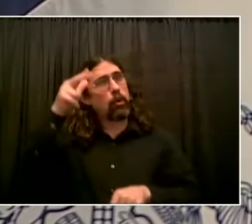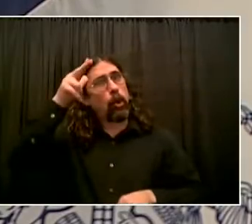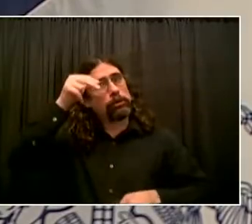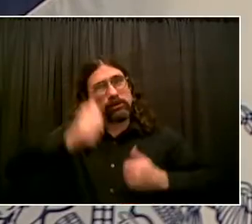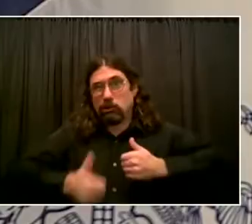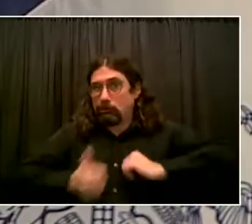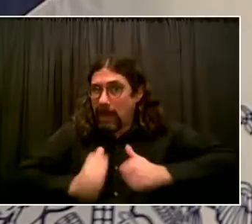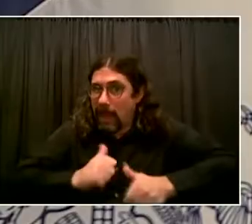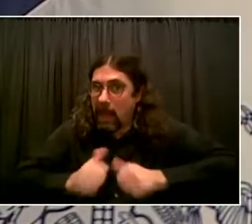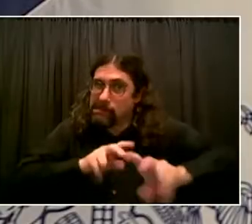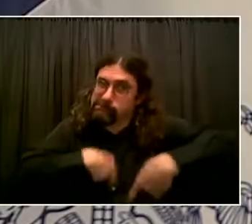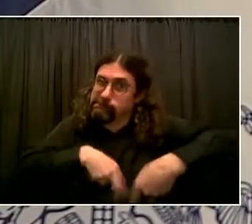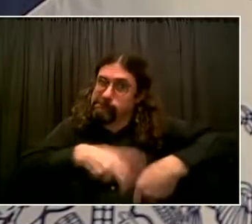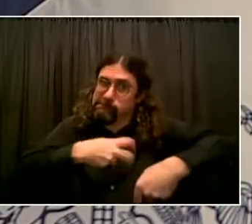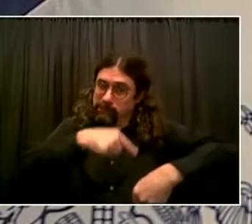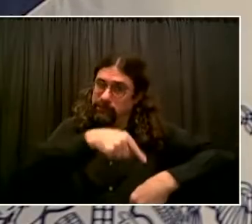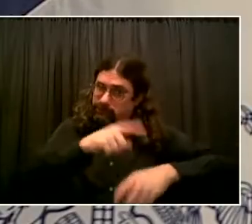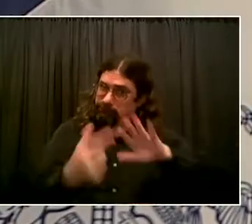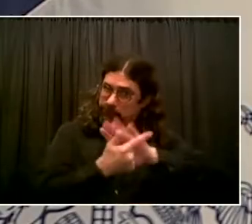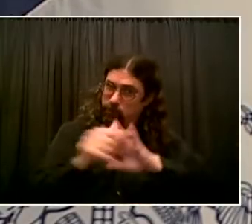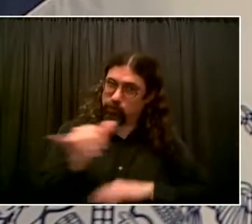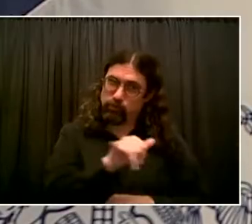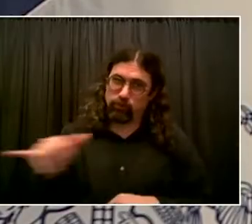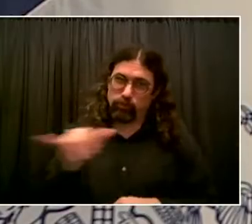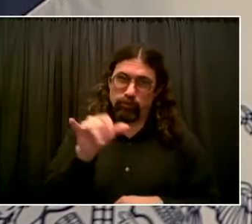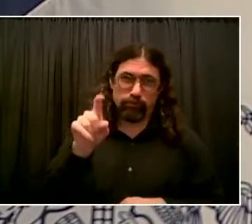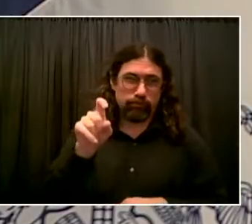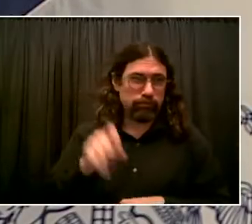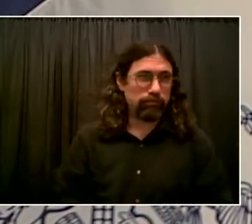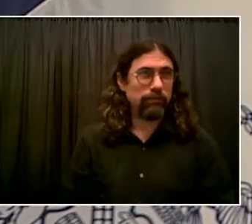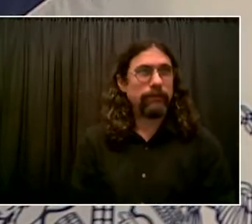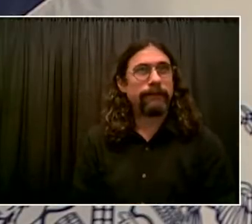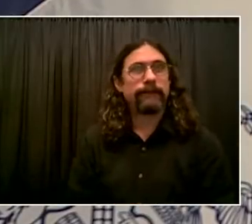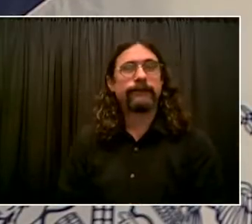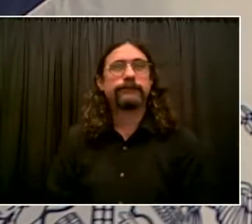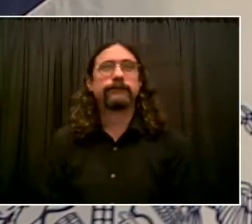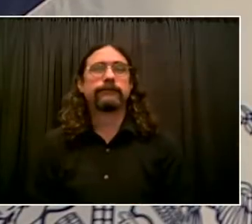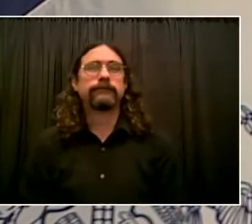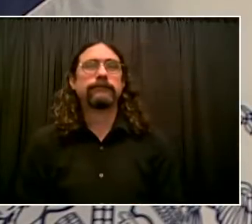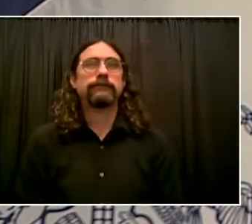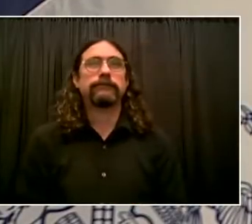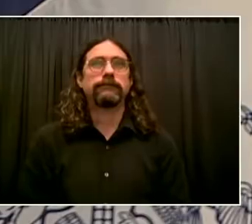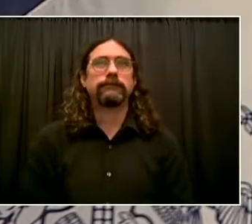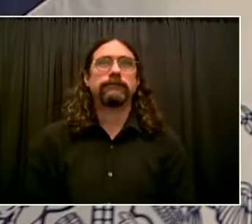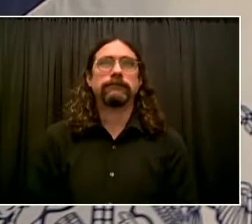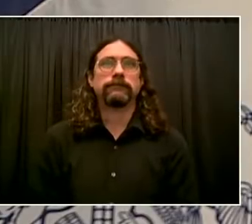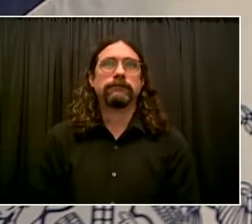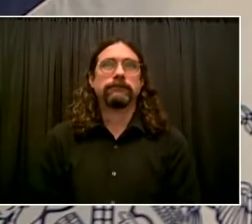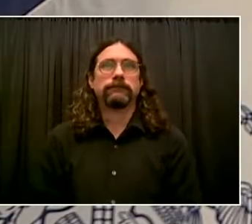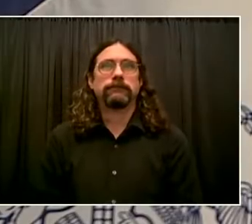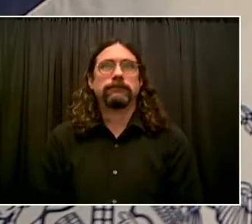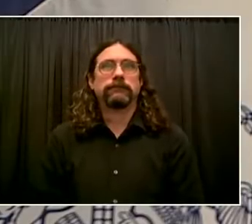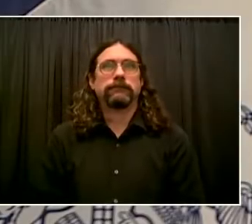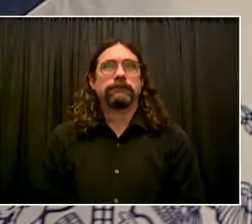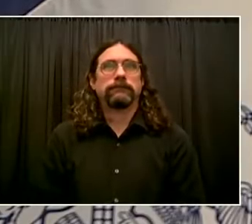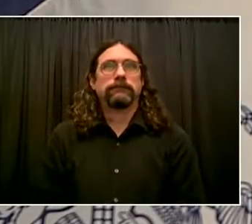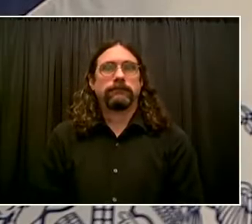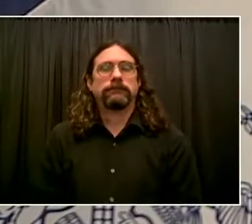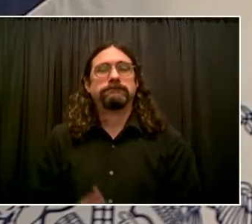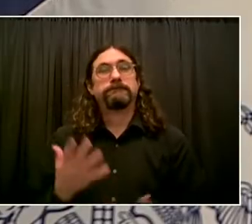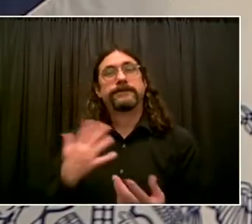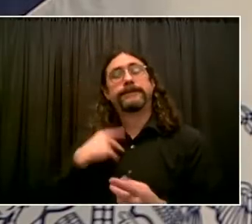MY VIEW IS, I MEAN, NO USING